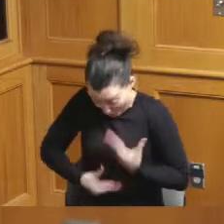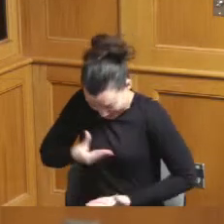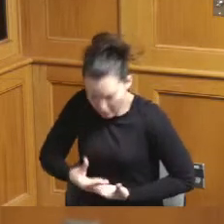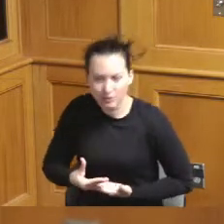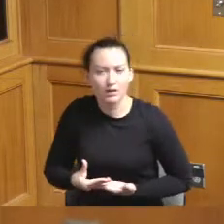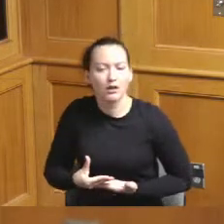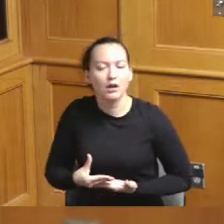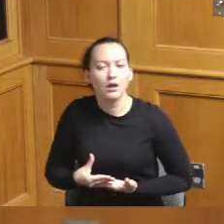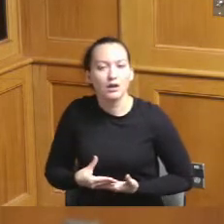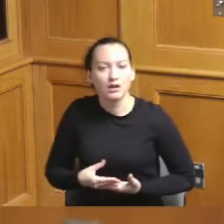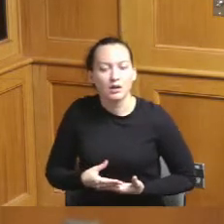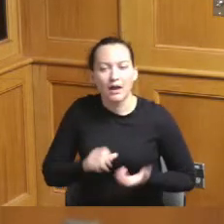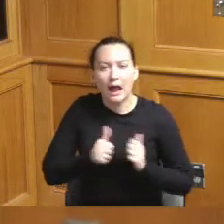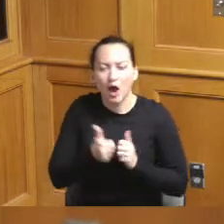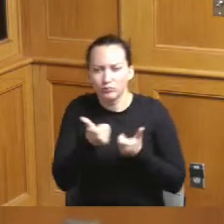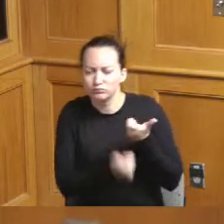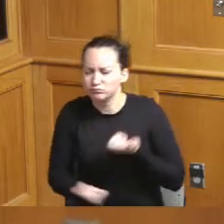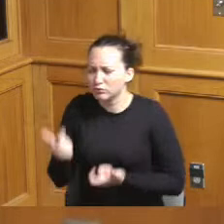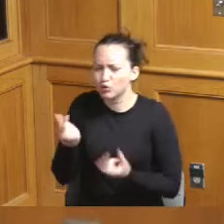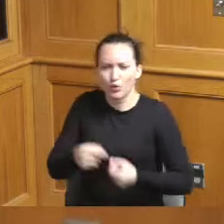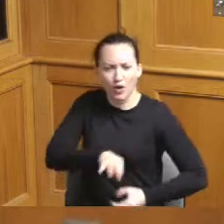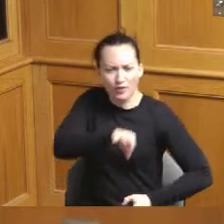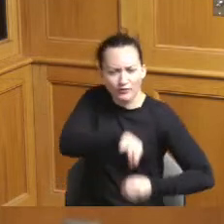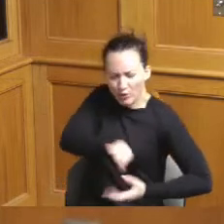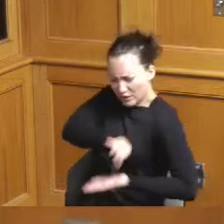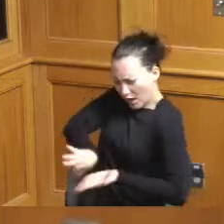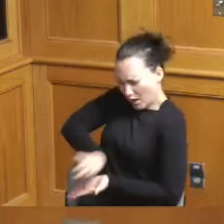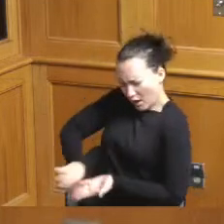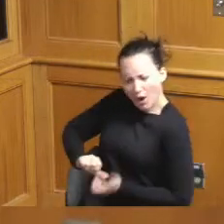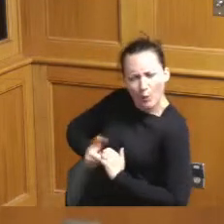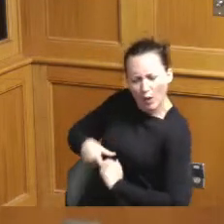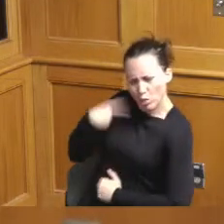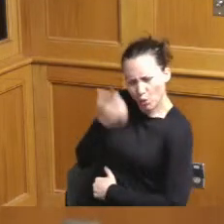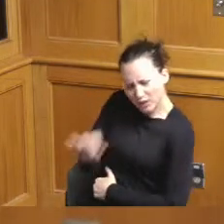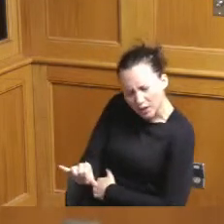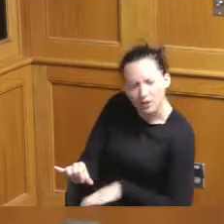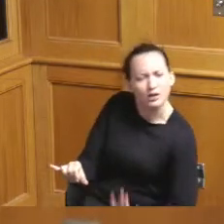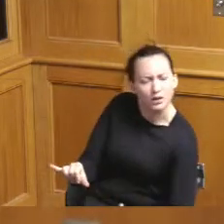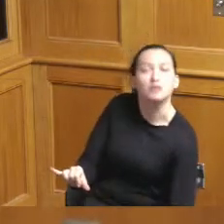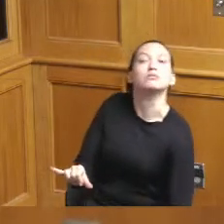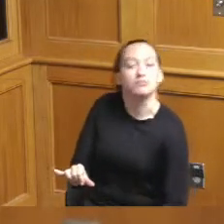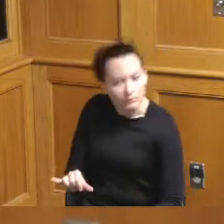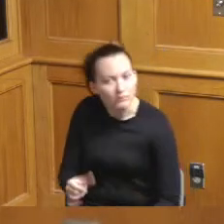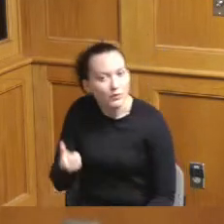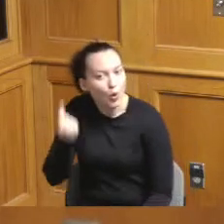how the election is Administered how the votes are tabulated so we're hoping all of that will help